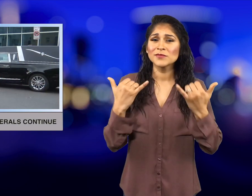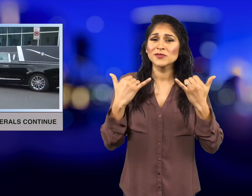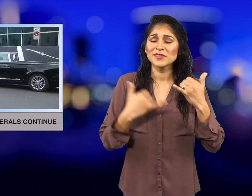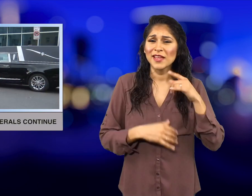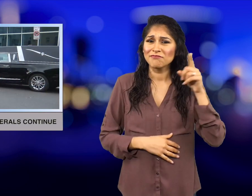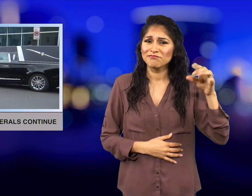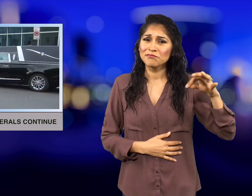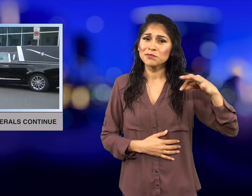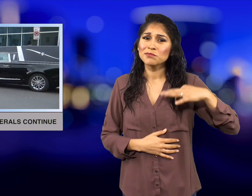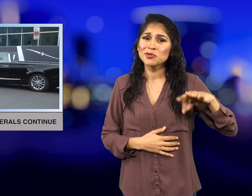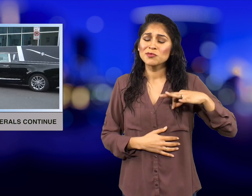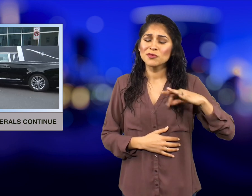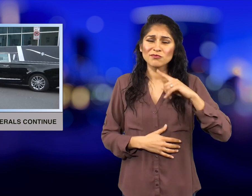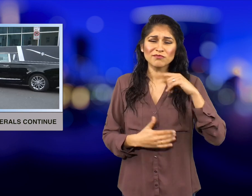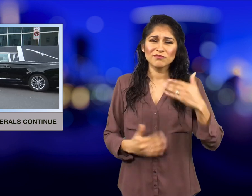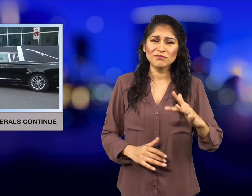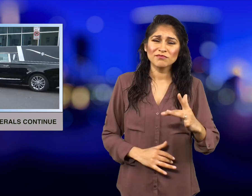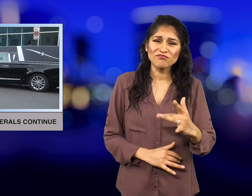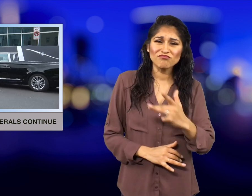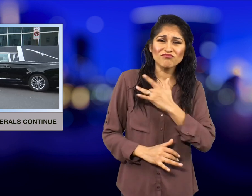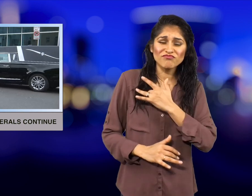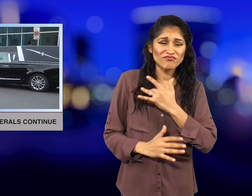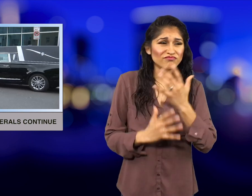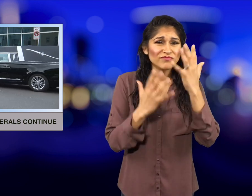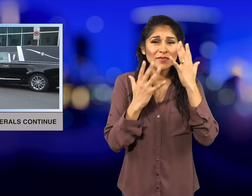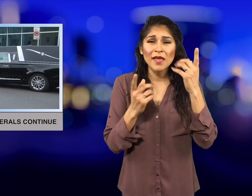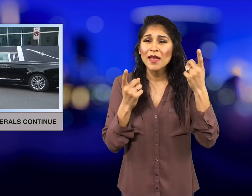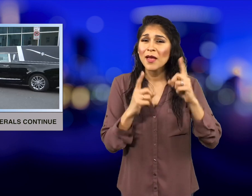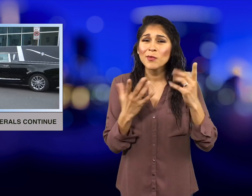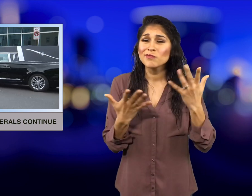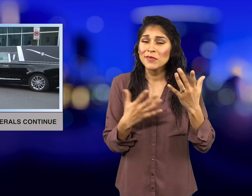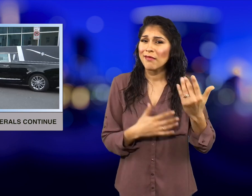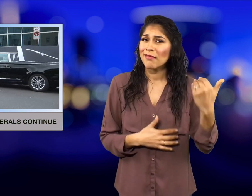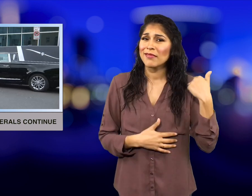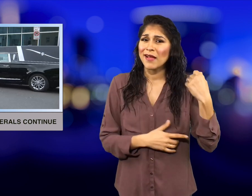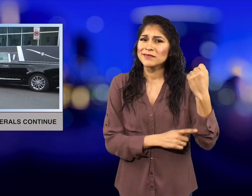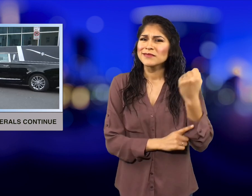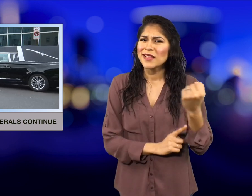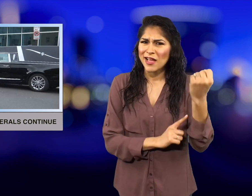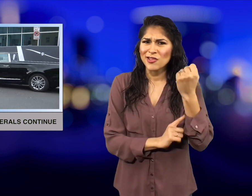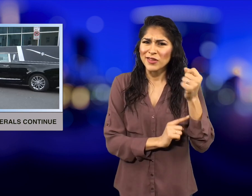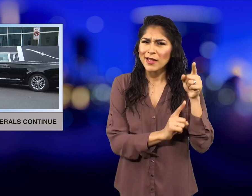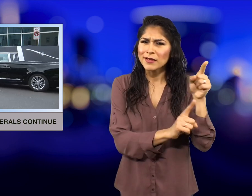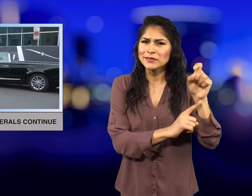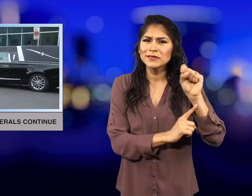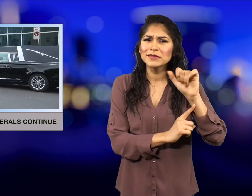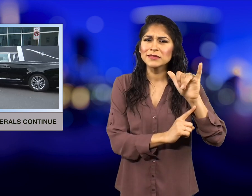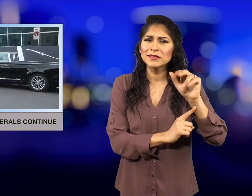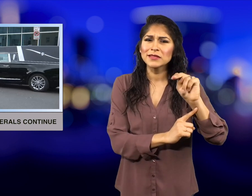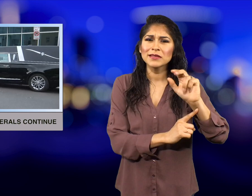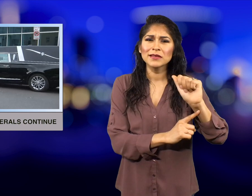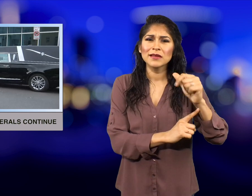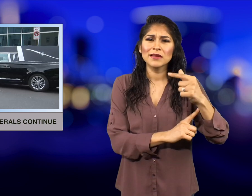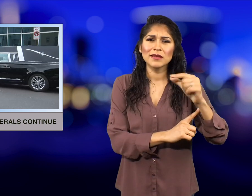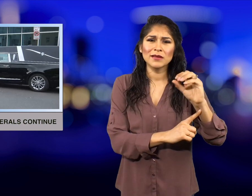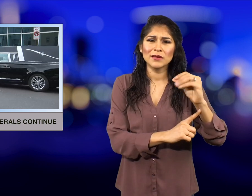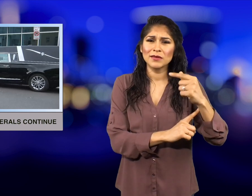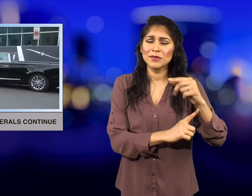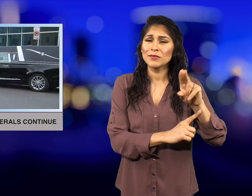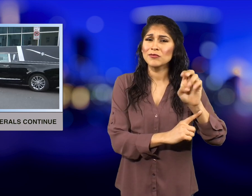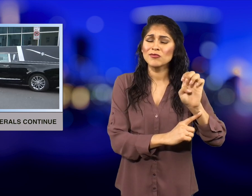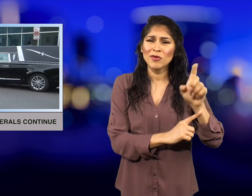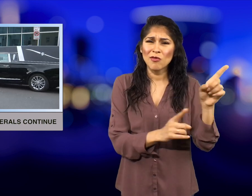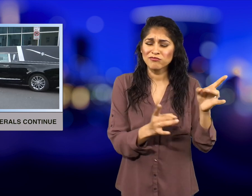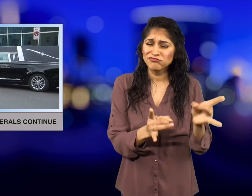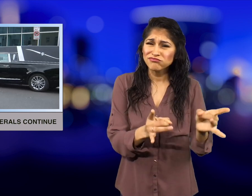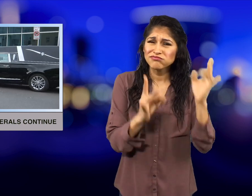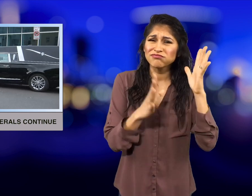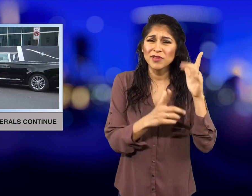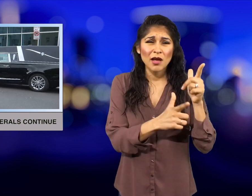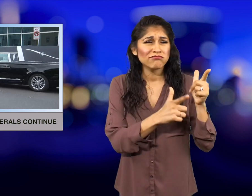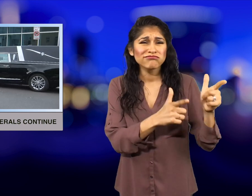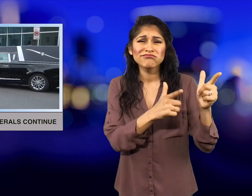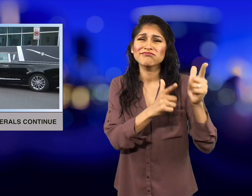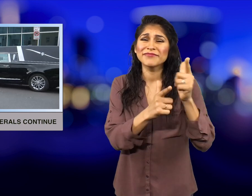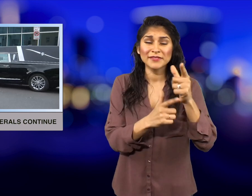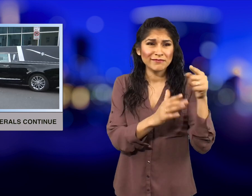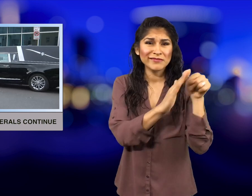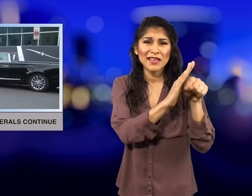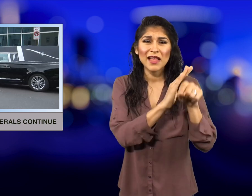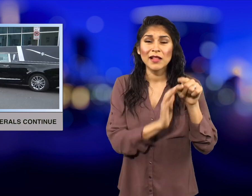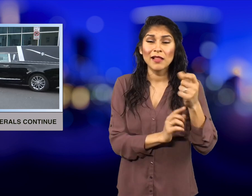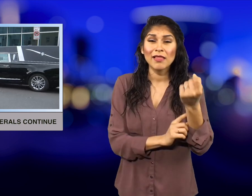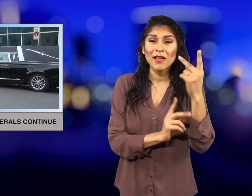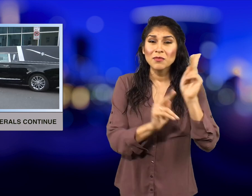More funerals were held today in Pittsburgh to mourn the deaths of three of the 11 victims